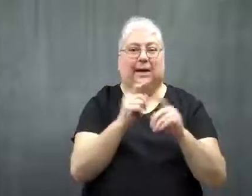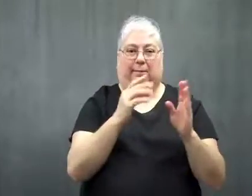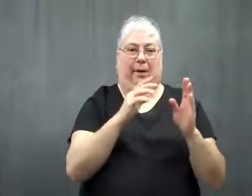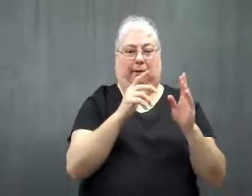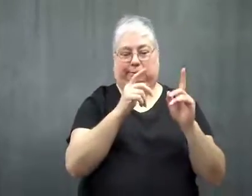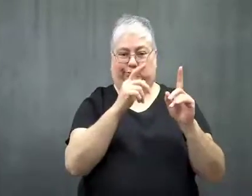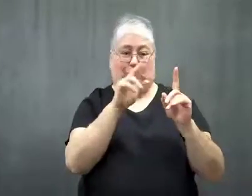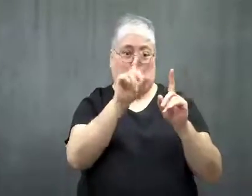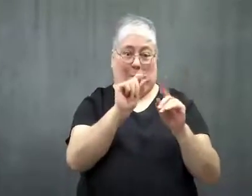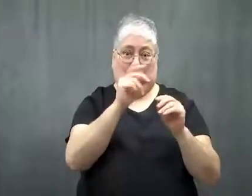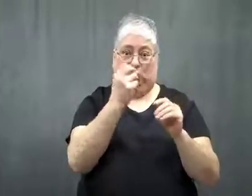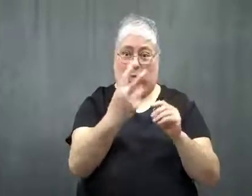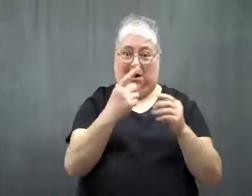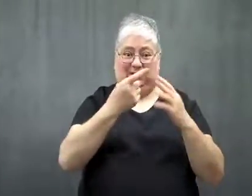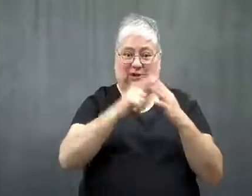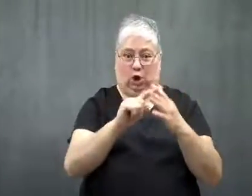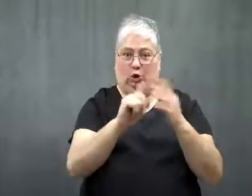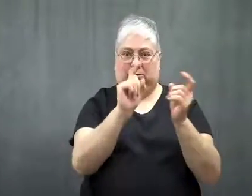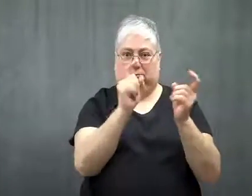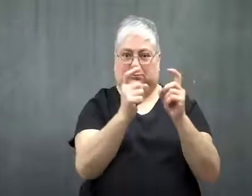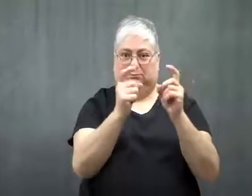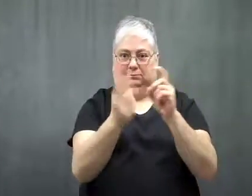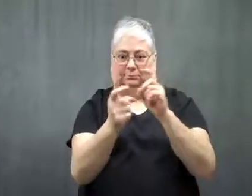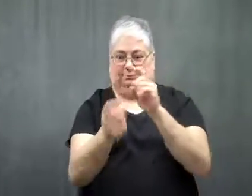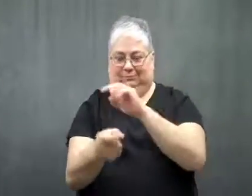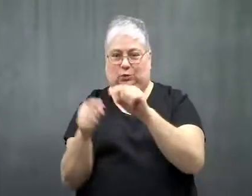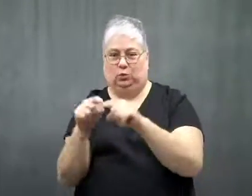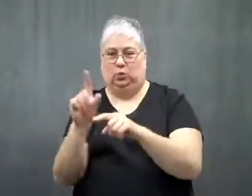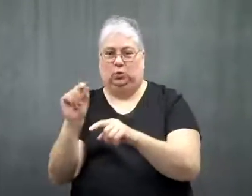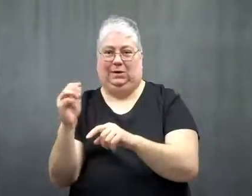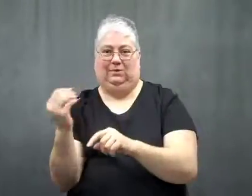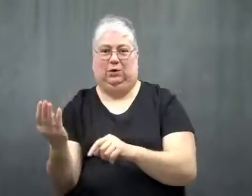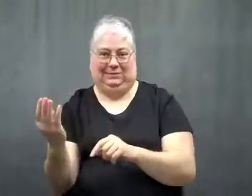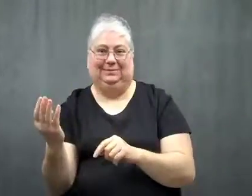These changes go into effect over a period of time from 2012 to 2014.